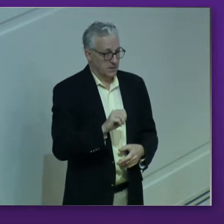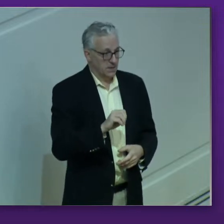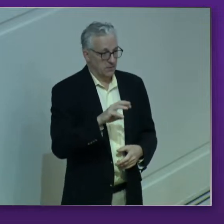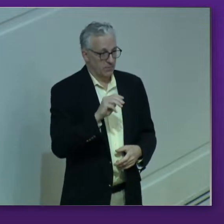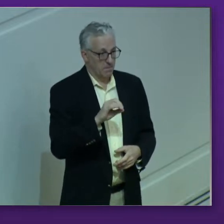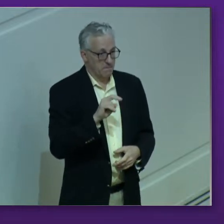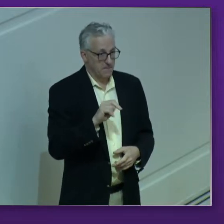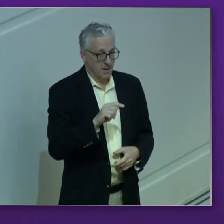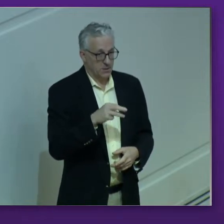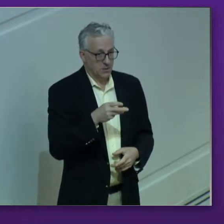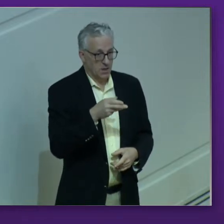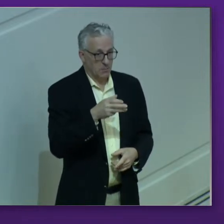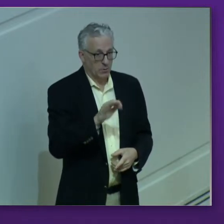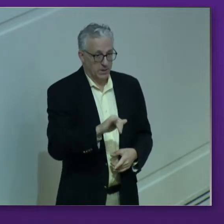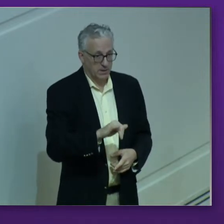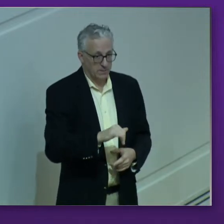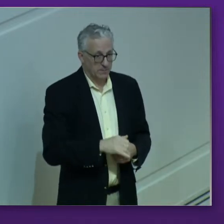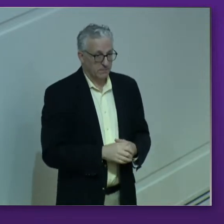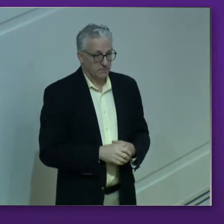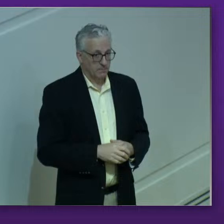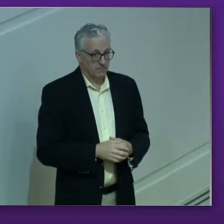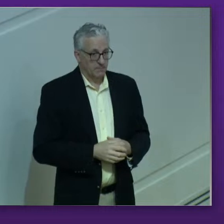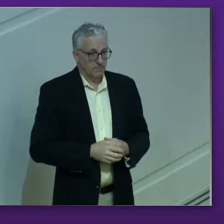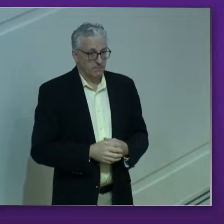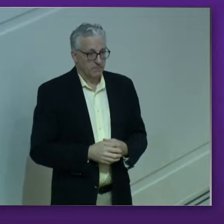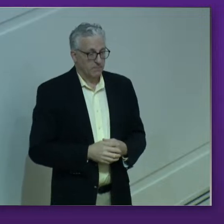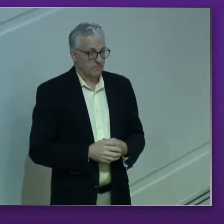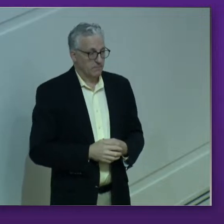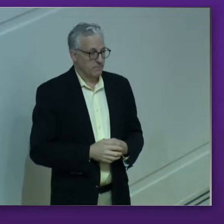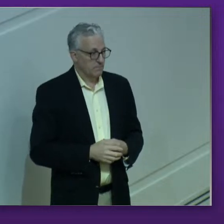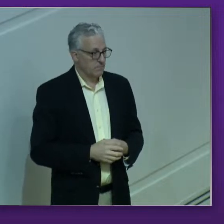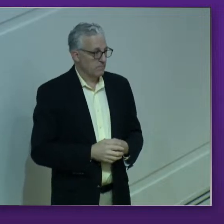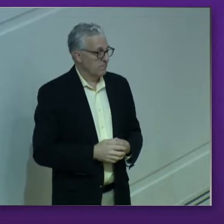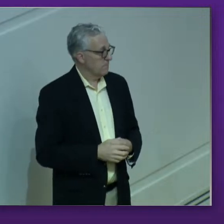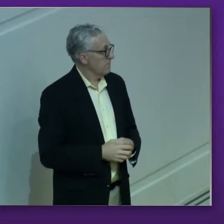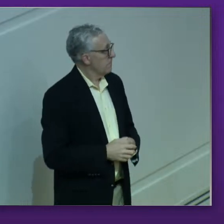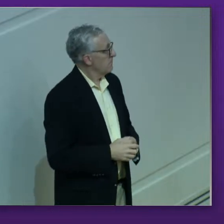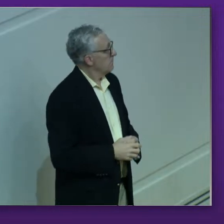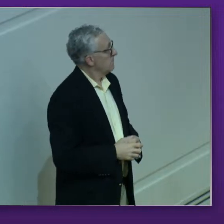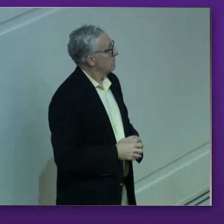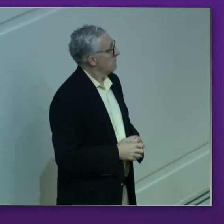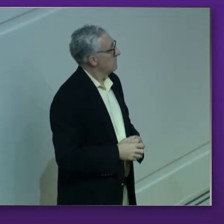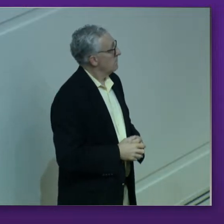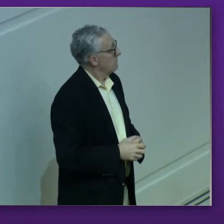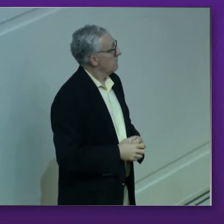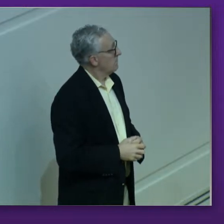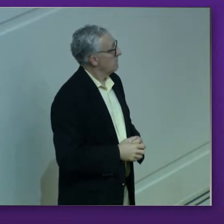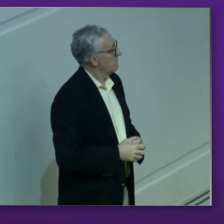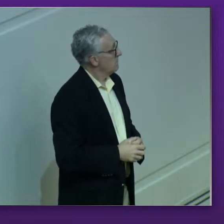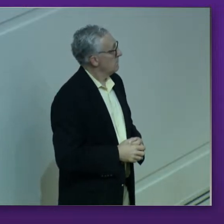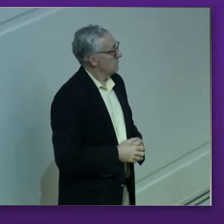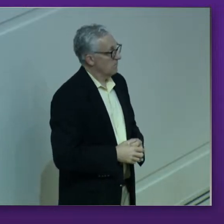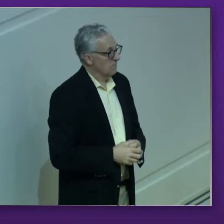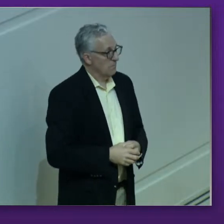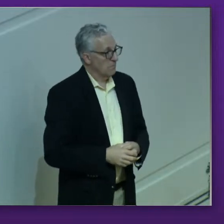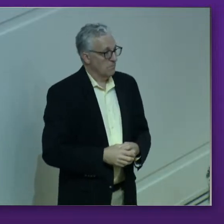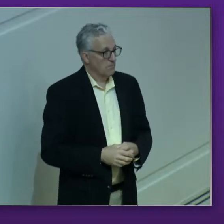AWARD. AND REMAIN FOR A GROUP PICTURE. FOR EXCELLENCE AND SERVICE TO THE COLLEGE AND OR THE COMMUNITY AWARDS , PLEASE